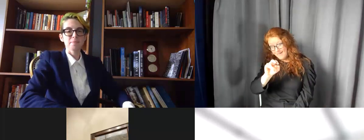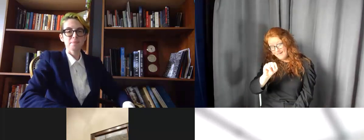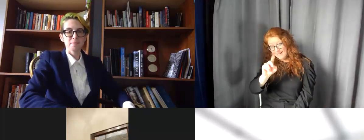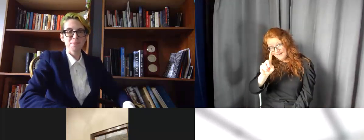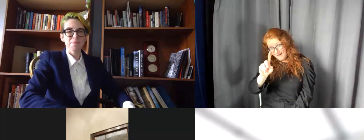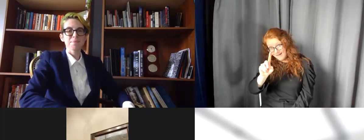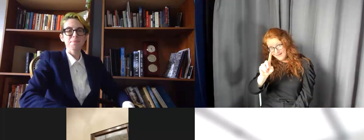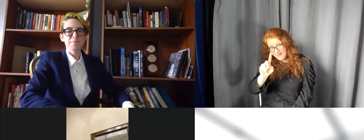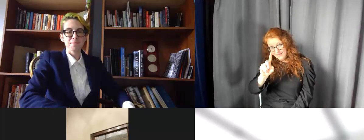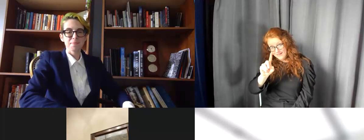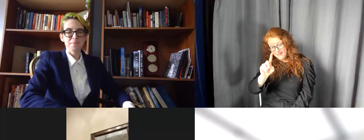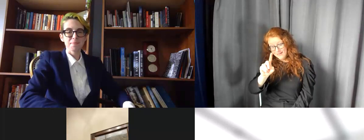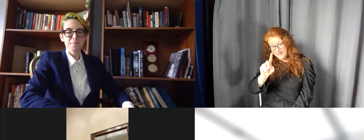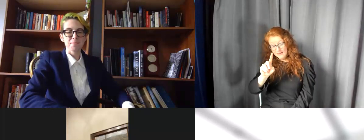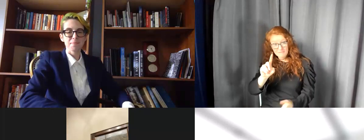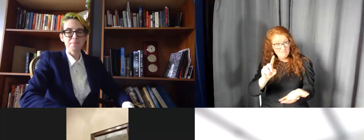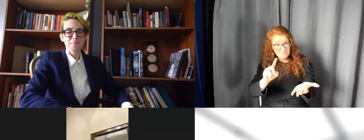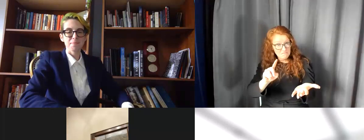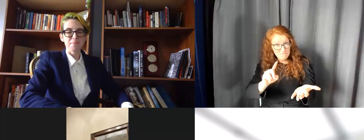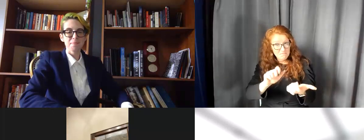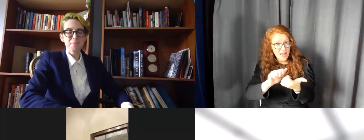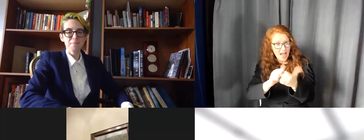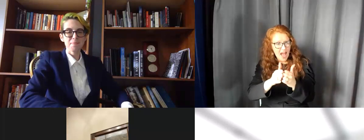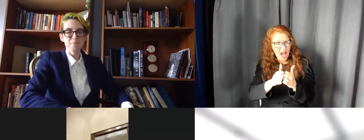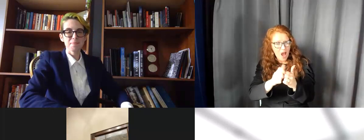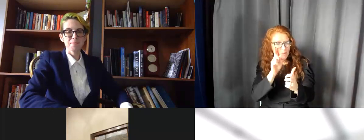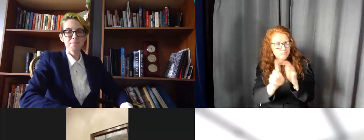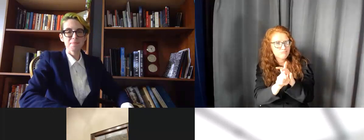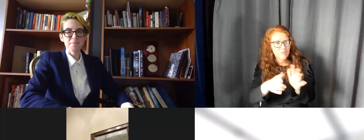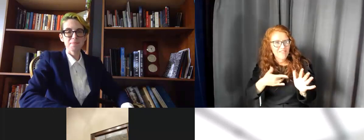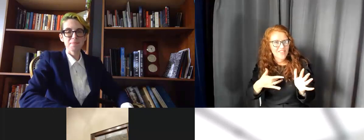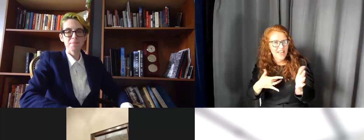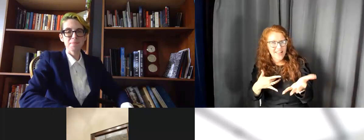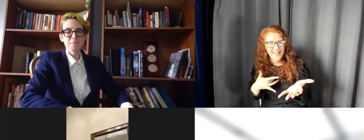Jordan Radford: How does that ring true to you, or What do you? What do you think about that?